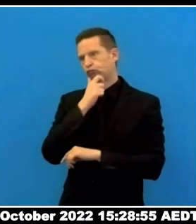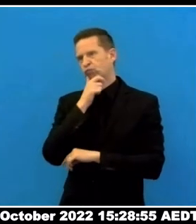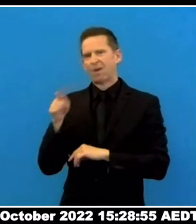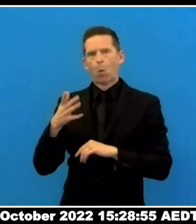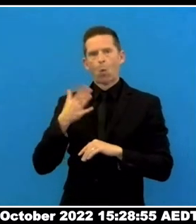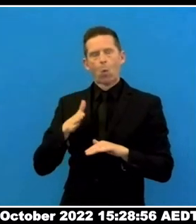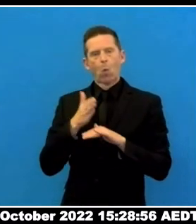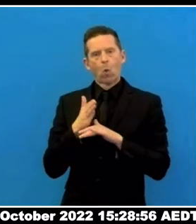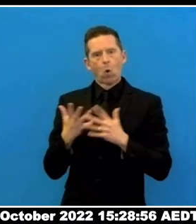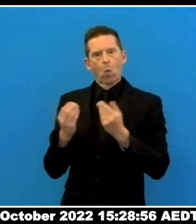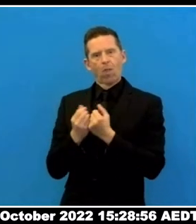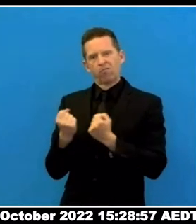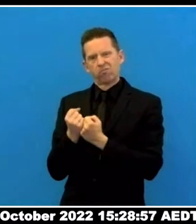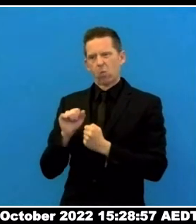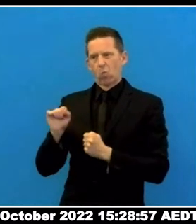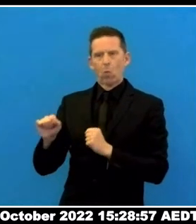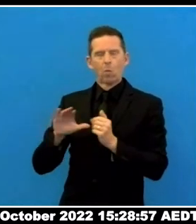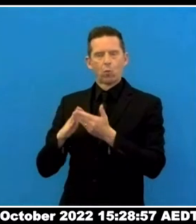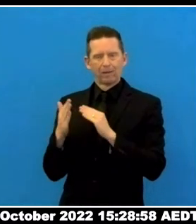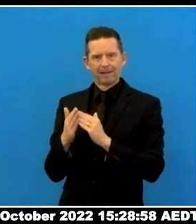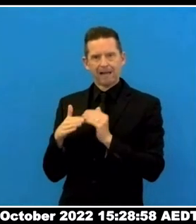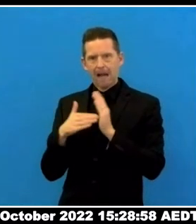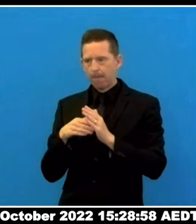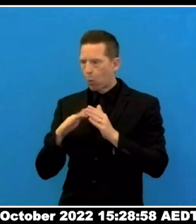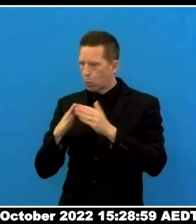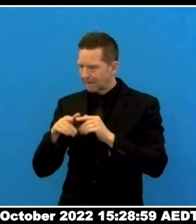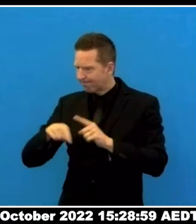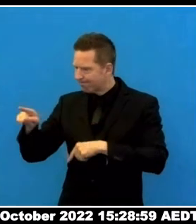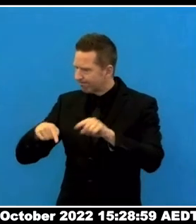and help connect the community to services.